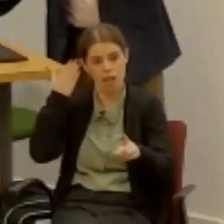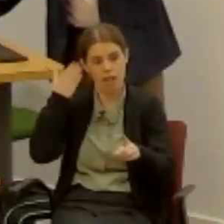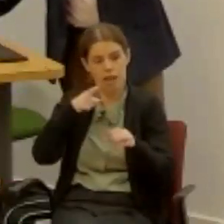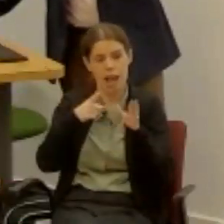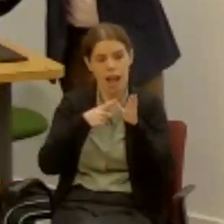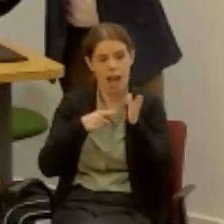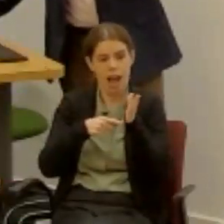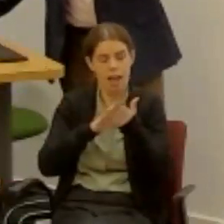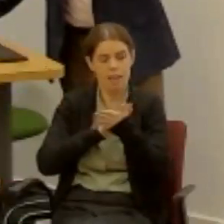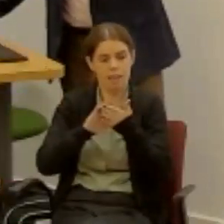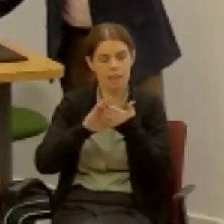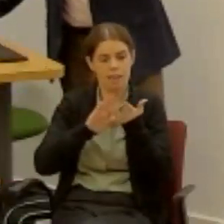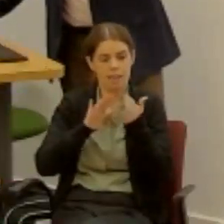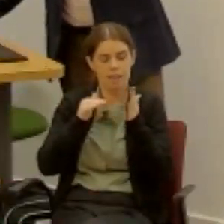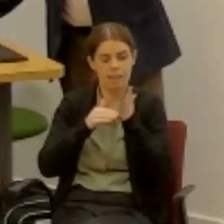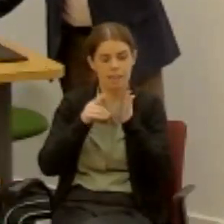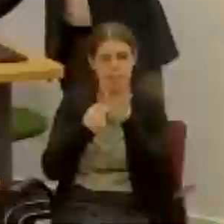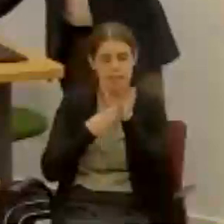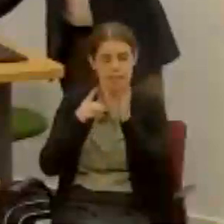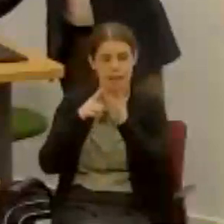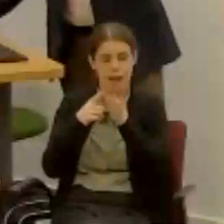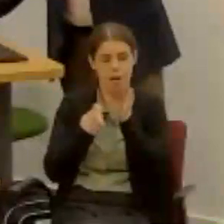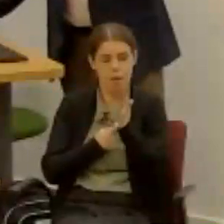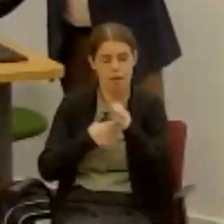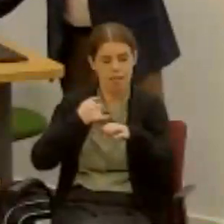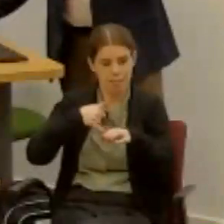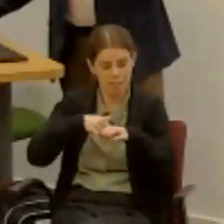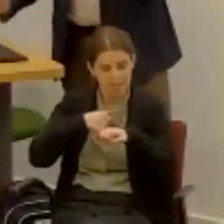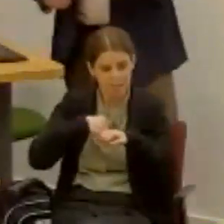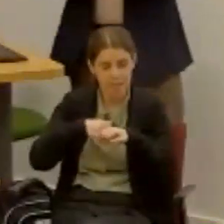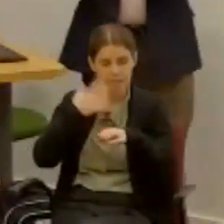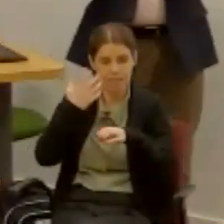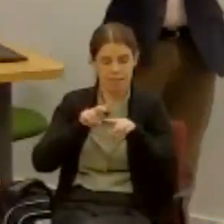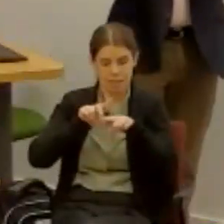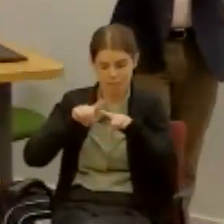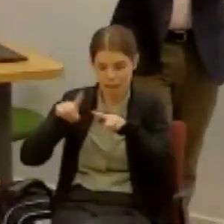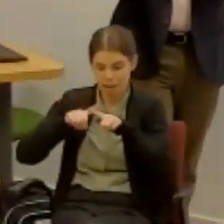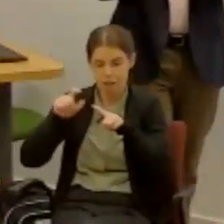disease with, apart from Jose and we get tangled the plaques and that that gives the first